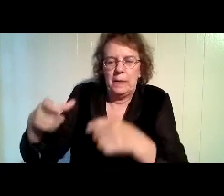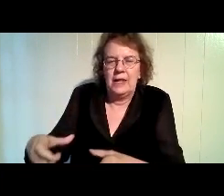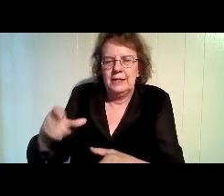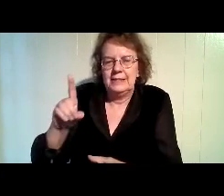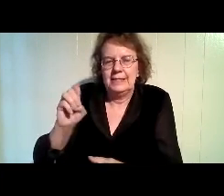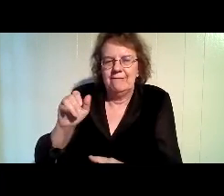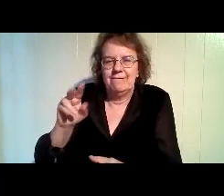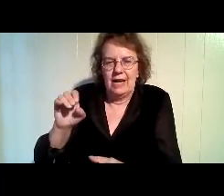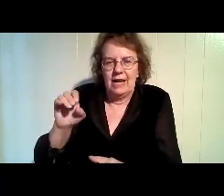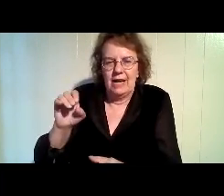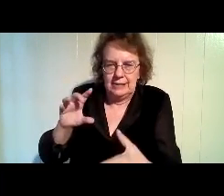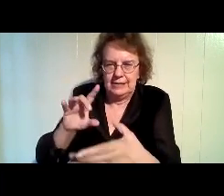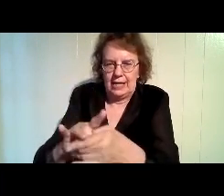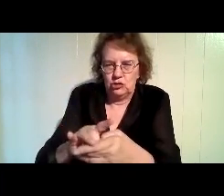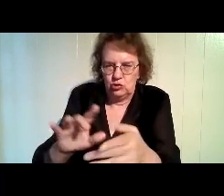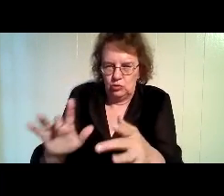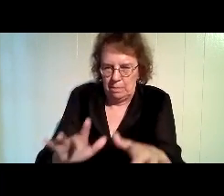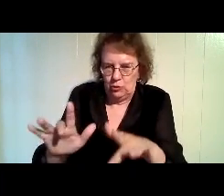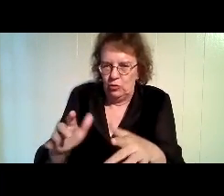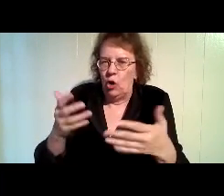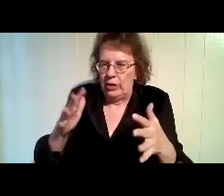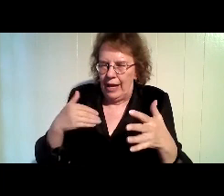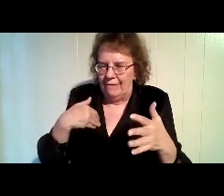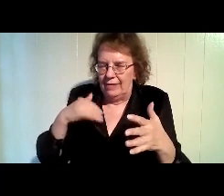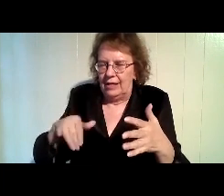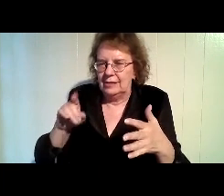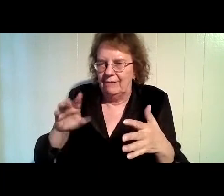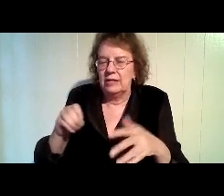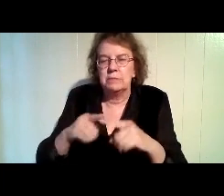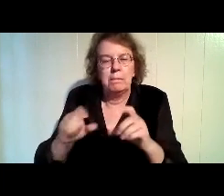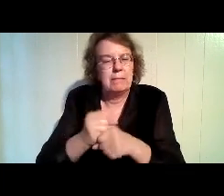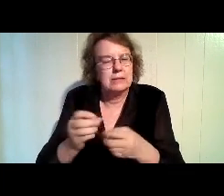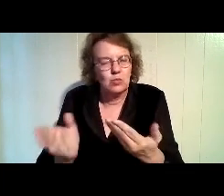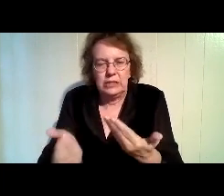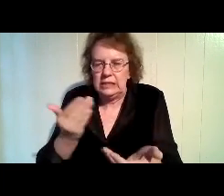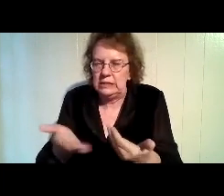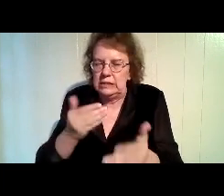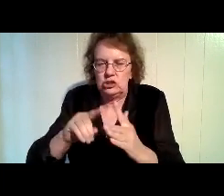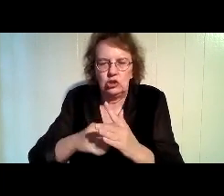to have the device, but it does make it very easy to start using it if you have these.